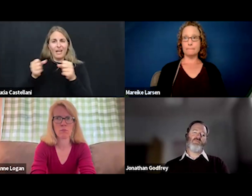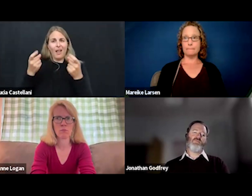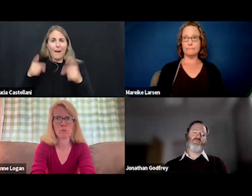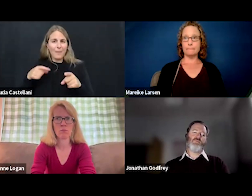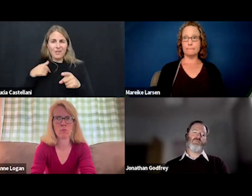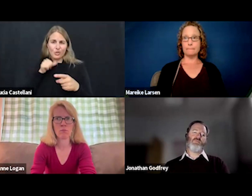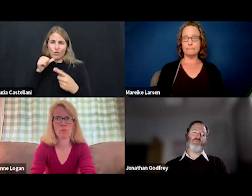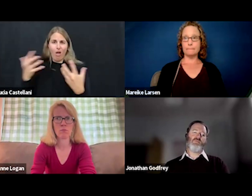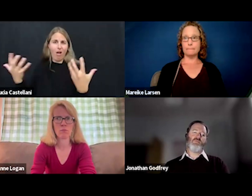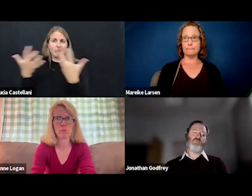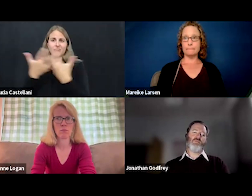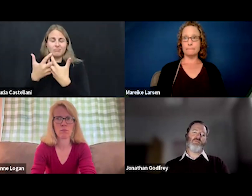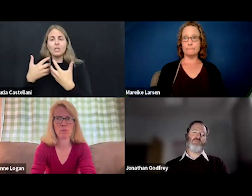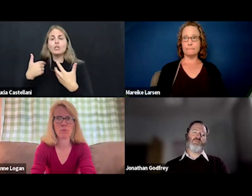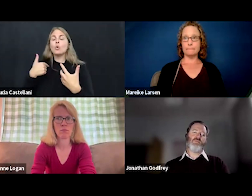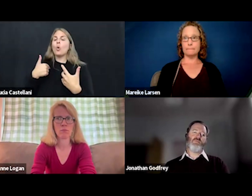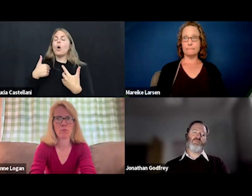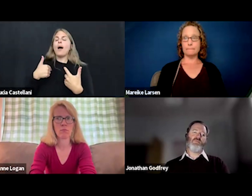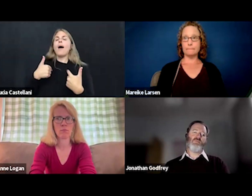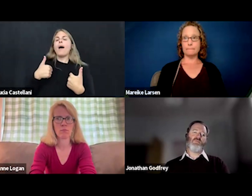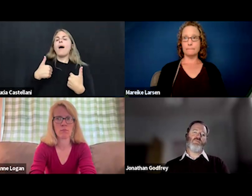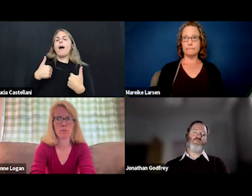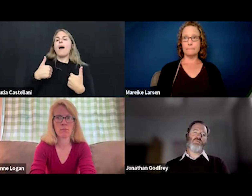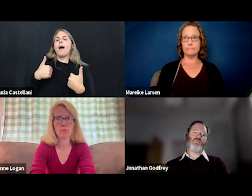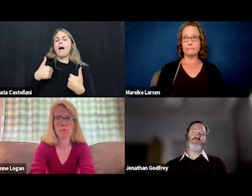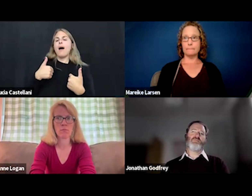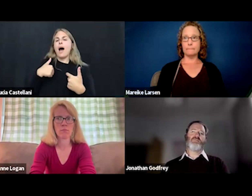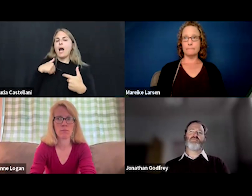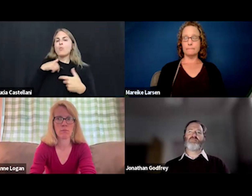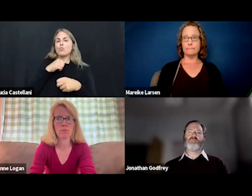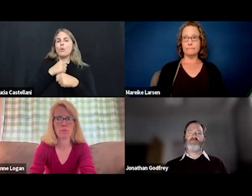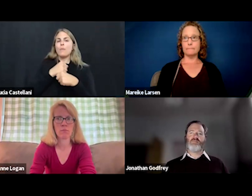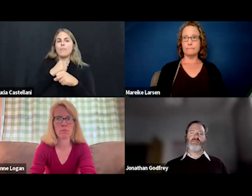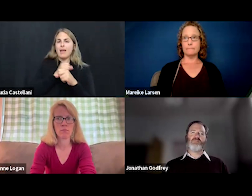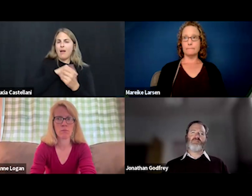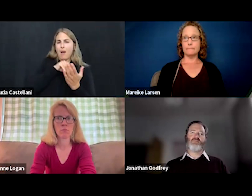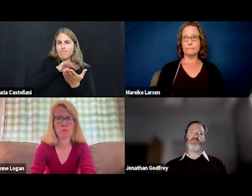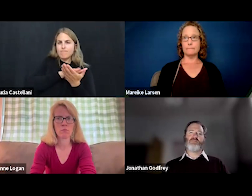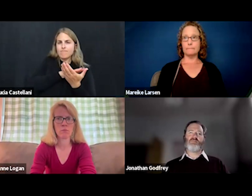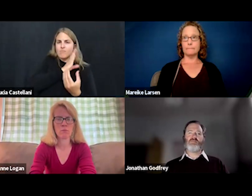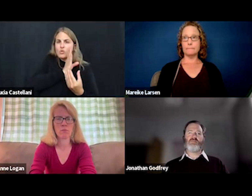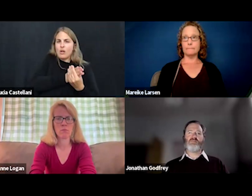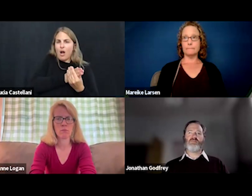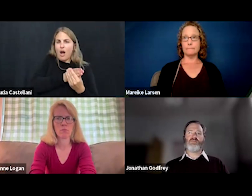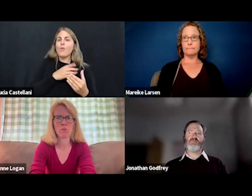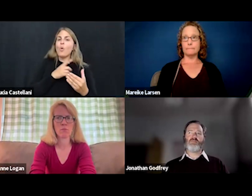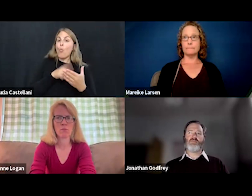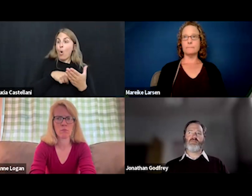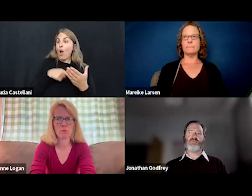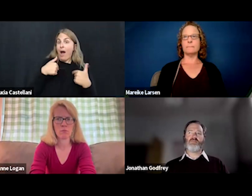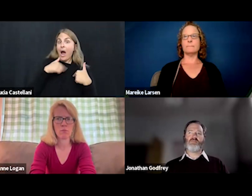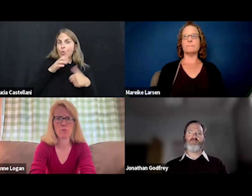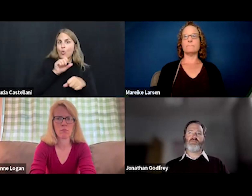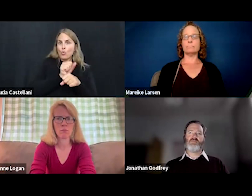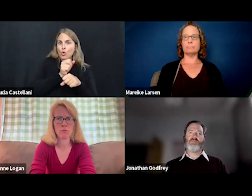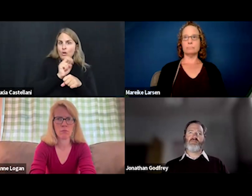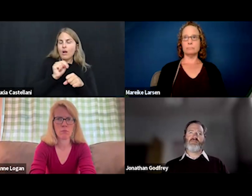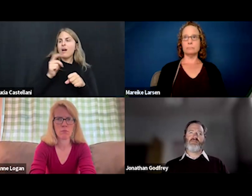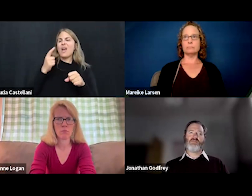I take for each different file that I would like to work on, we organize the paper in such a way